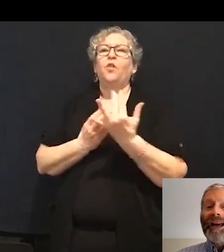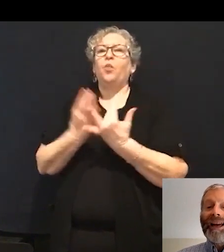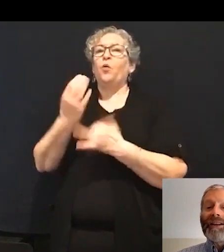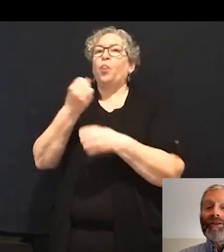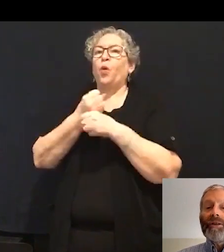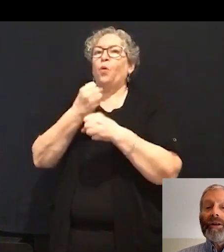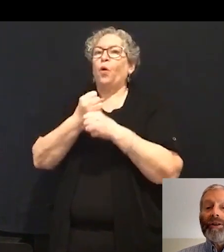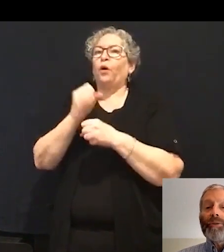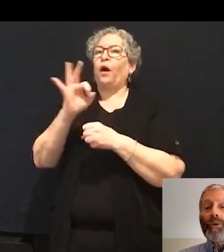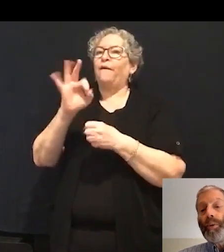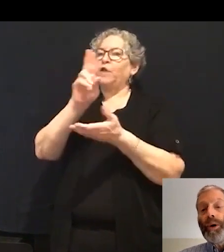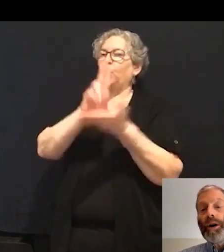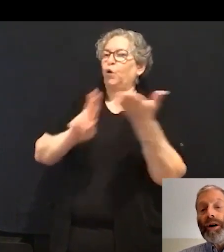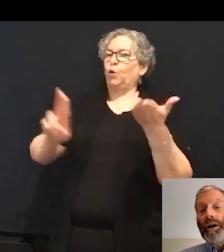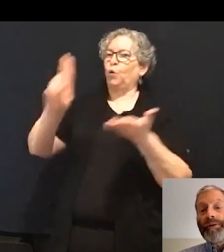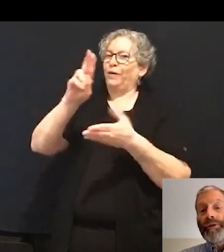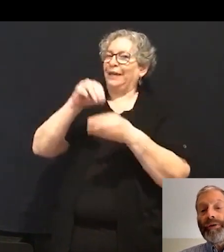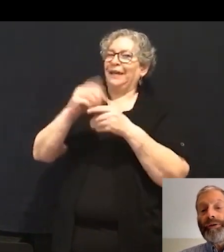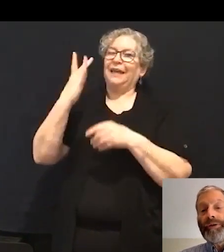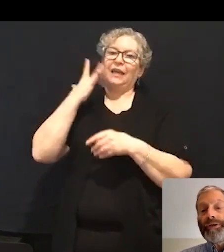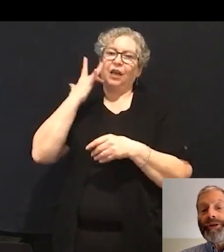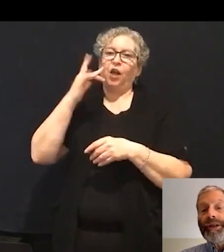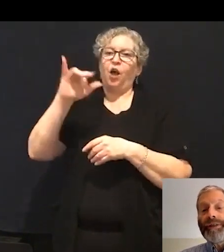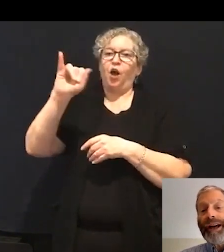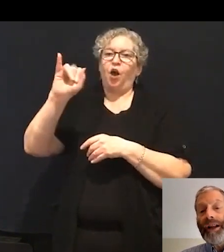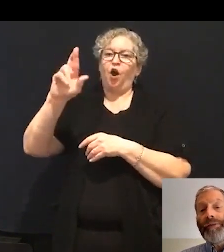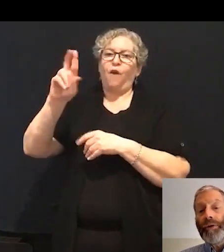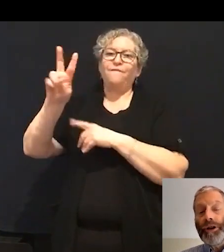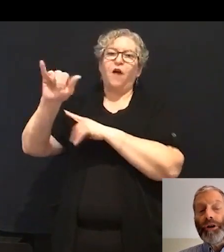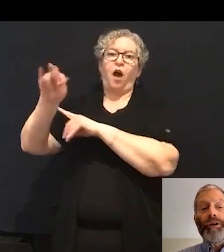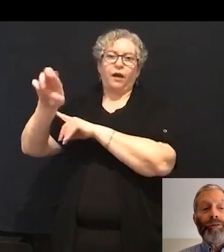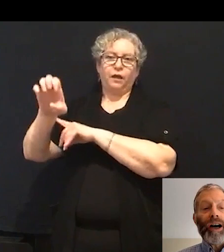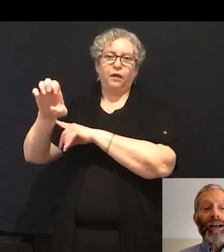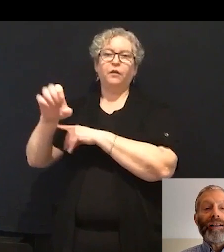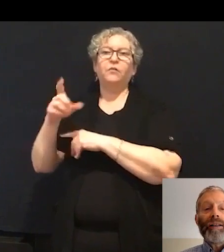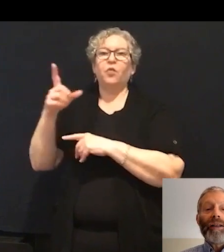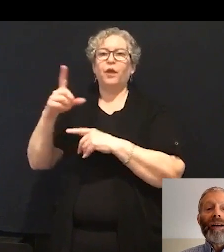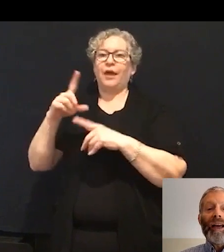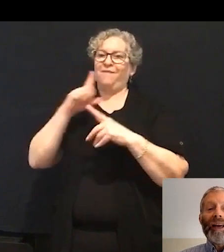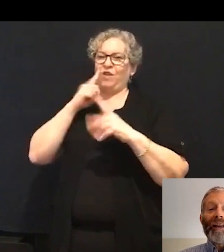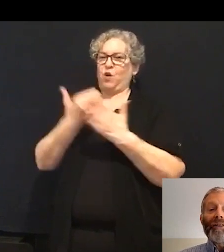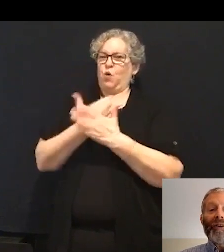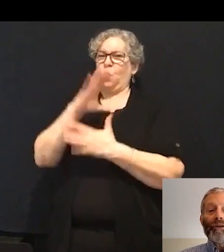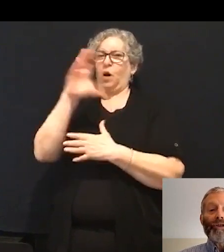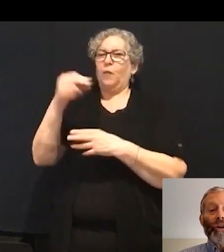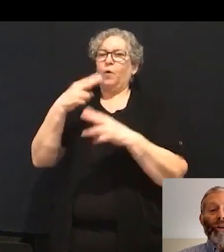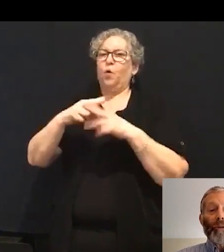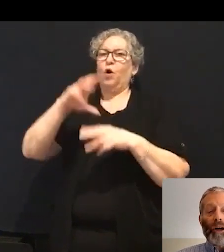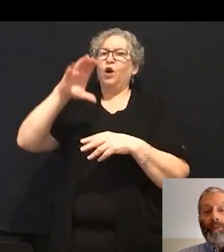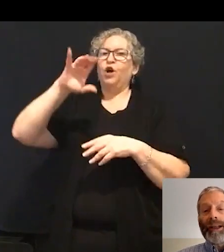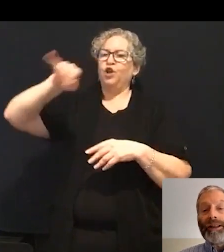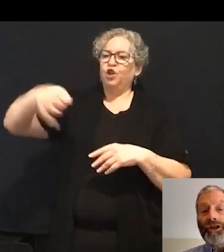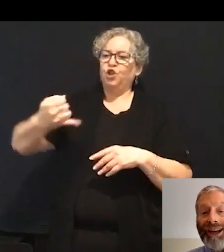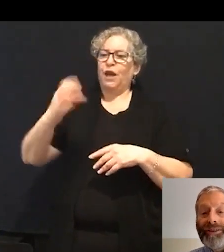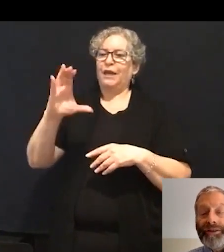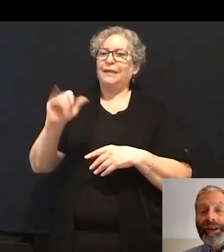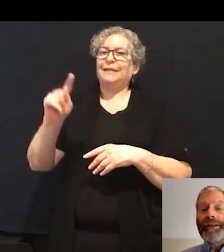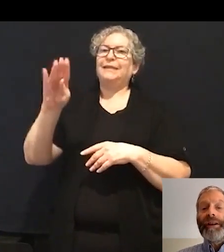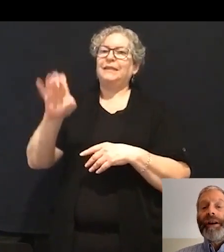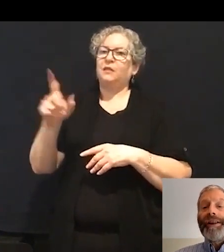And through the work of University of California Irvine and their startup company jCyte,